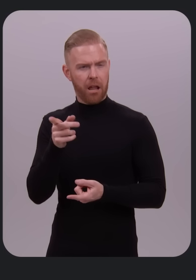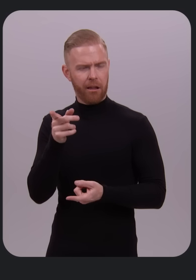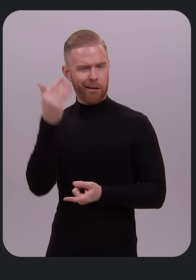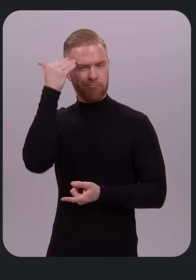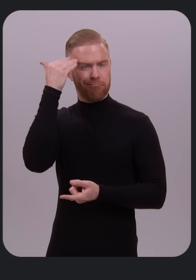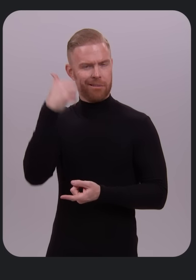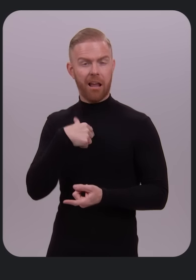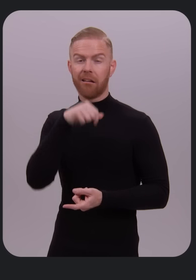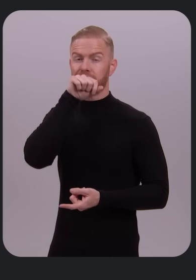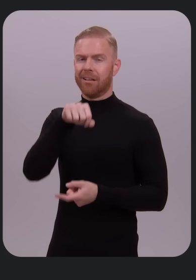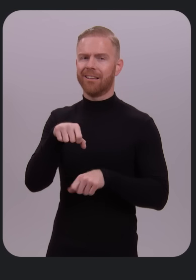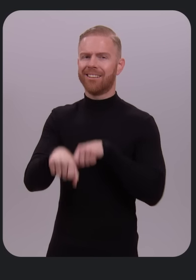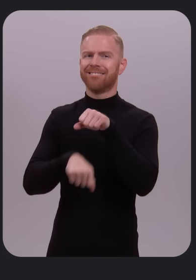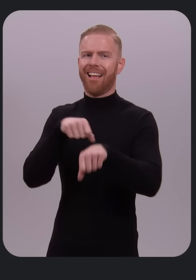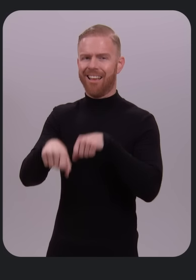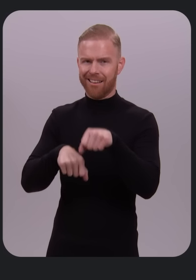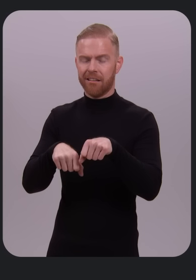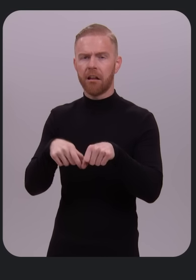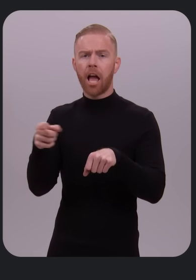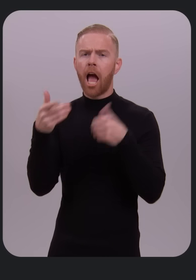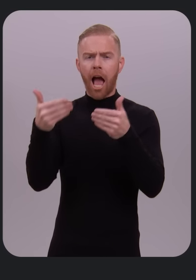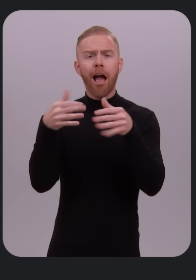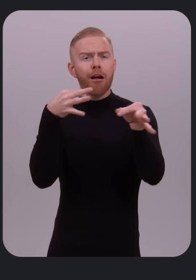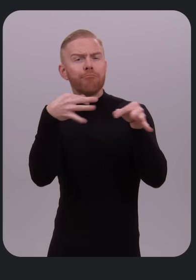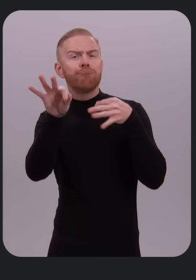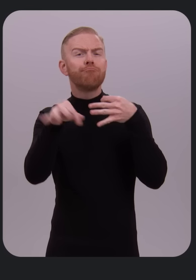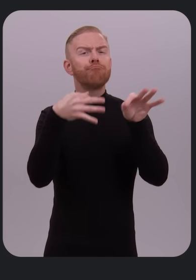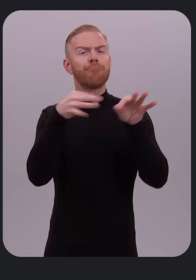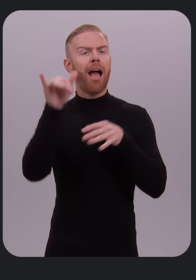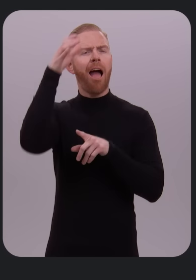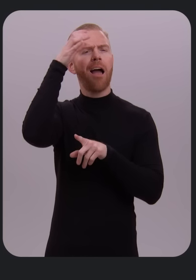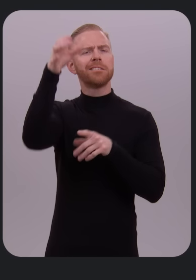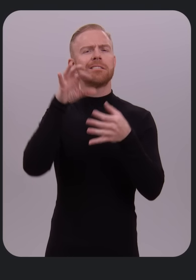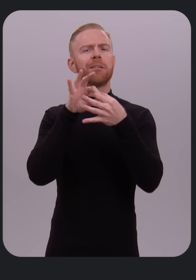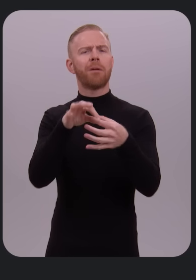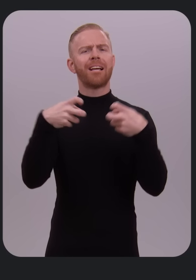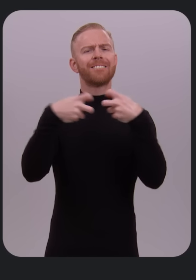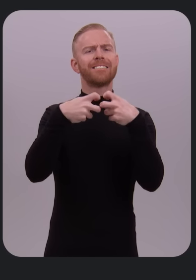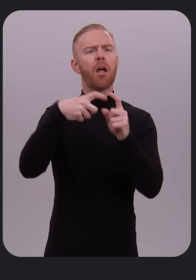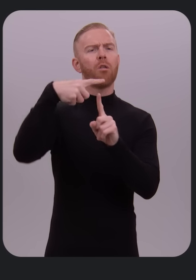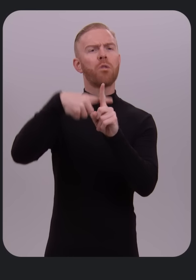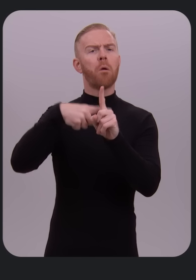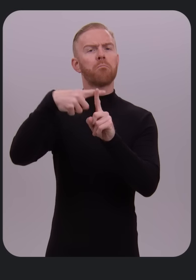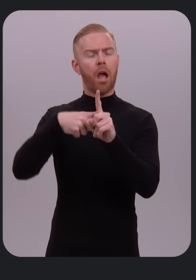So it explains this concept of thermodynamics to me using an analogy I'll understand.